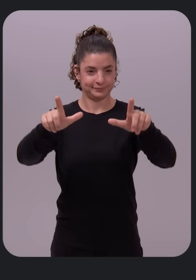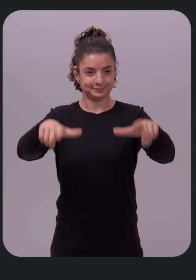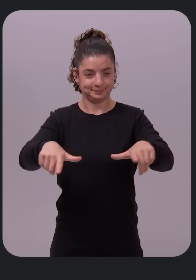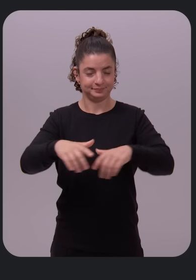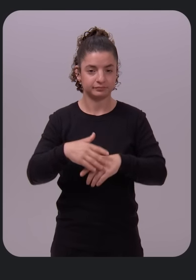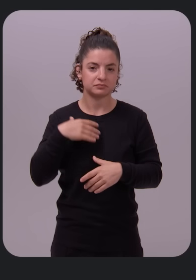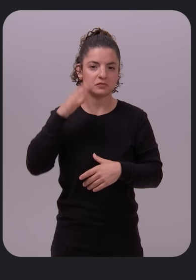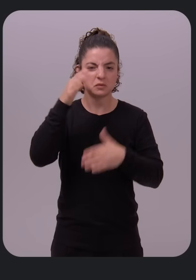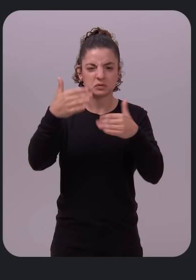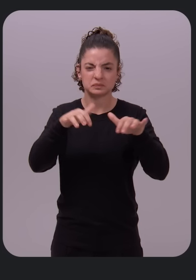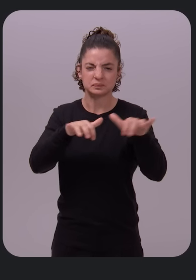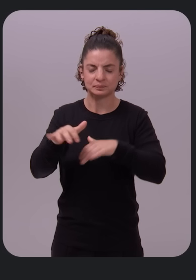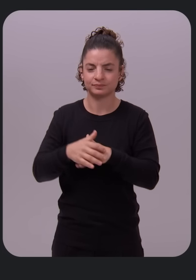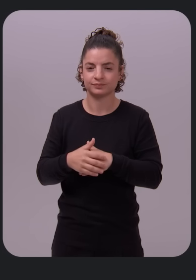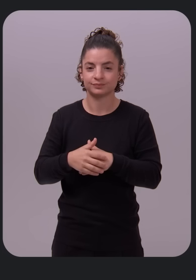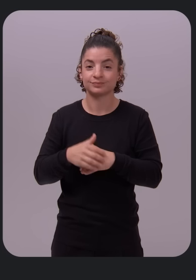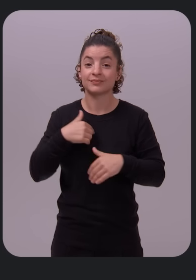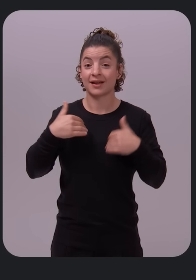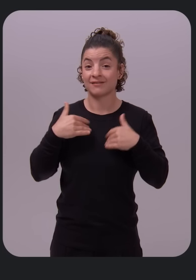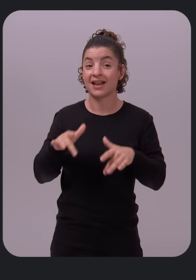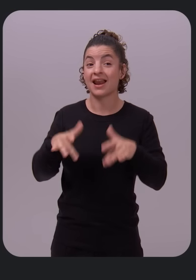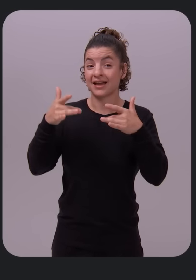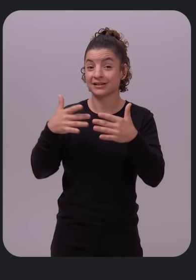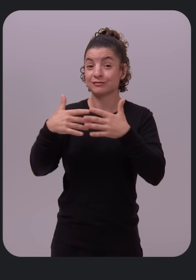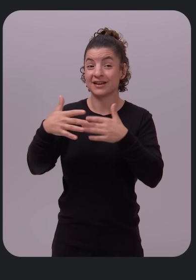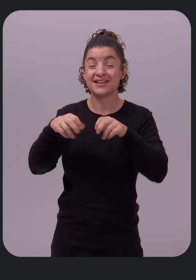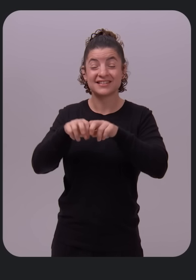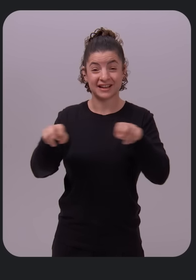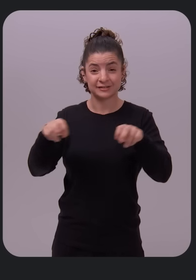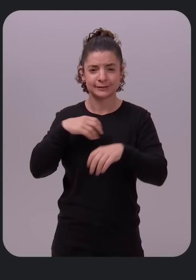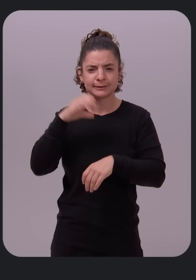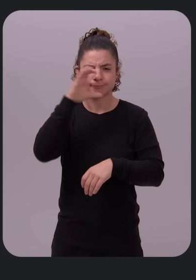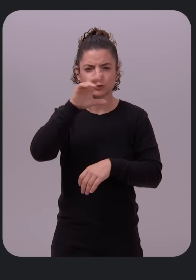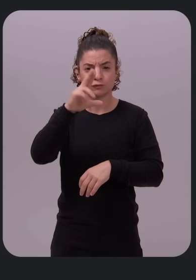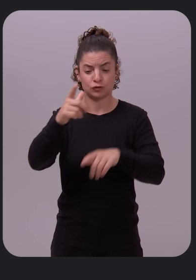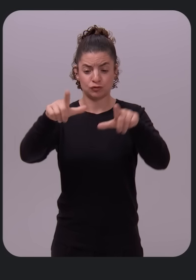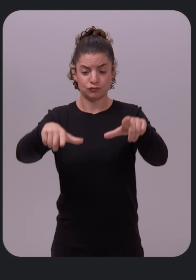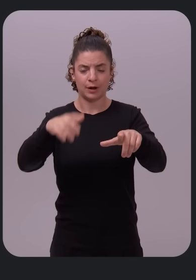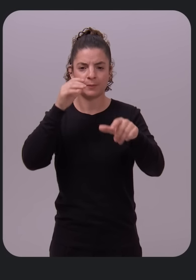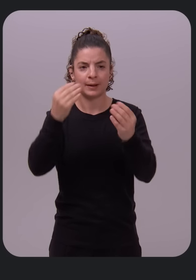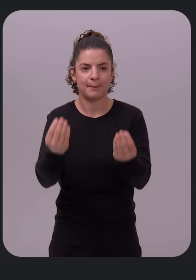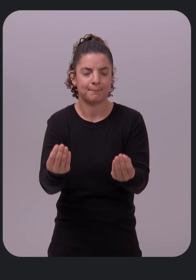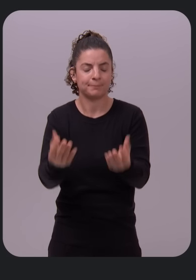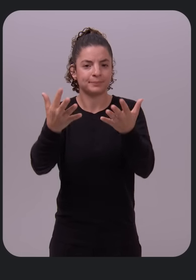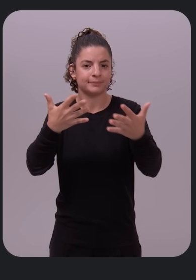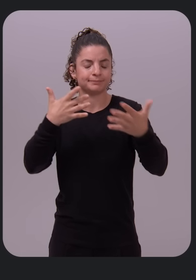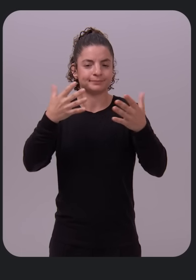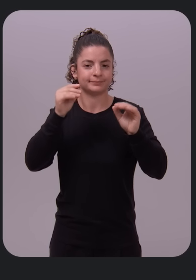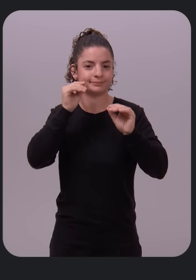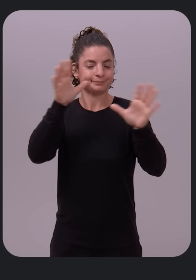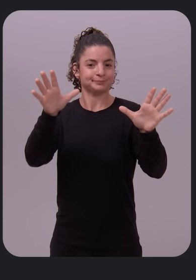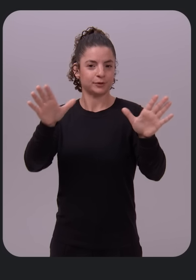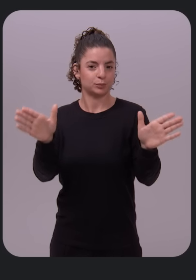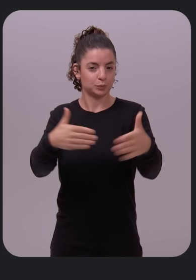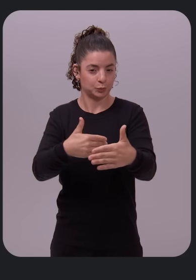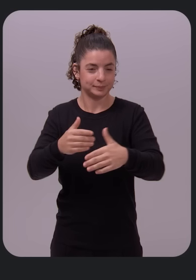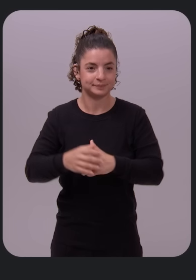I'll say, I have a light gray couch, and I'm looking for a rug to brighten the room.